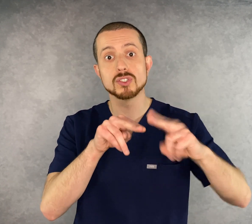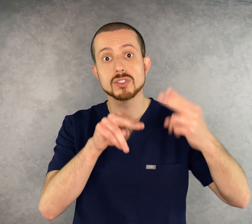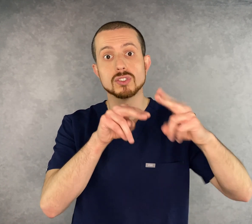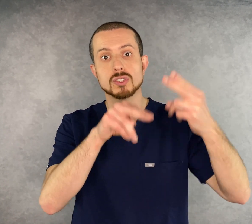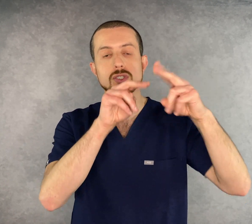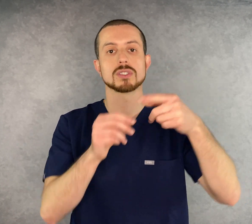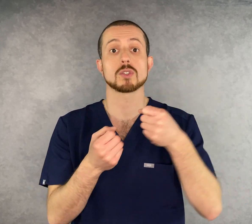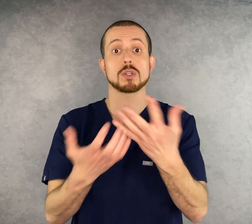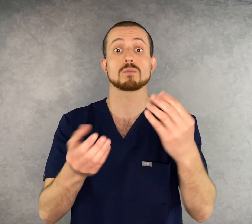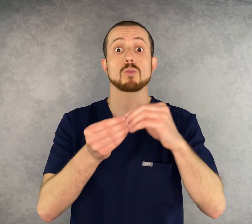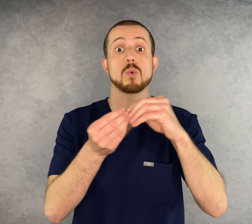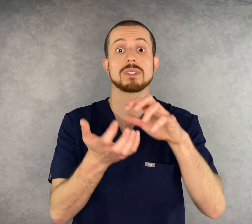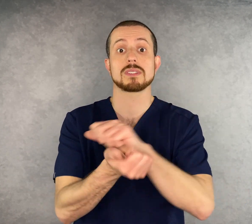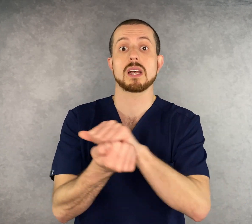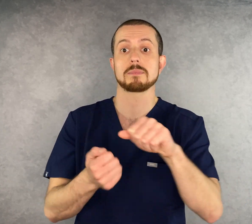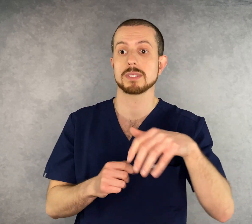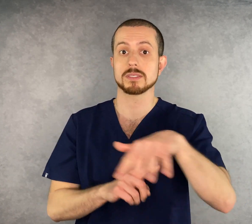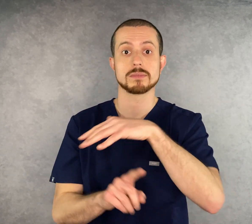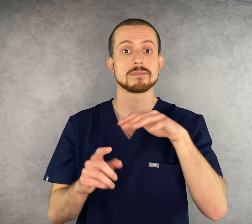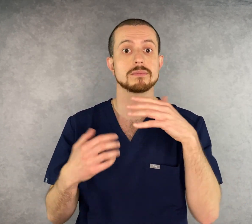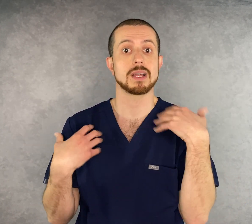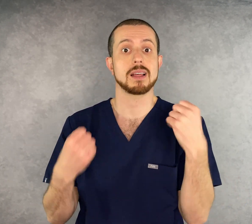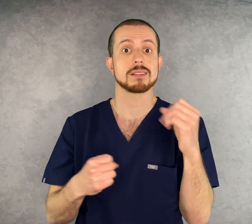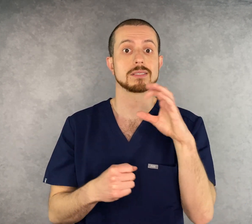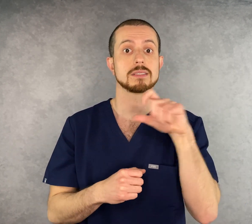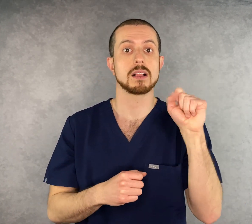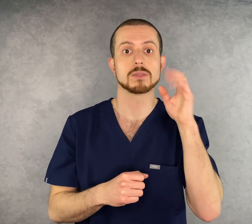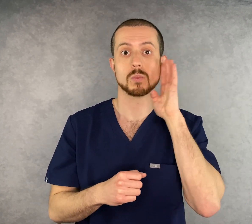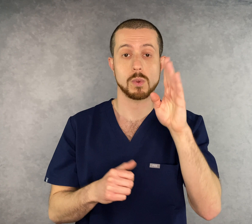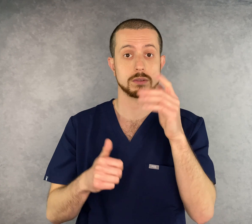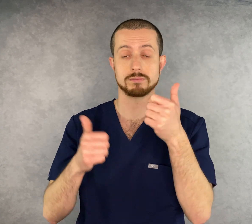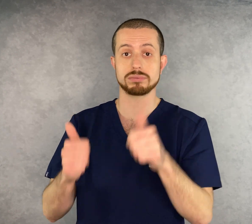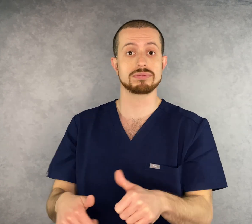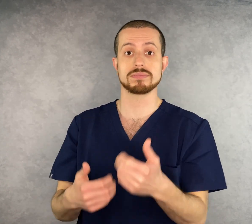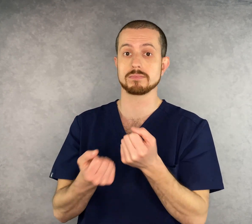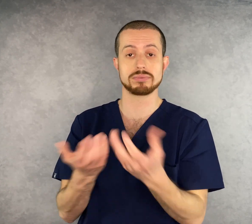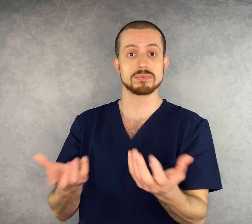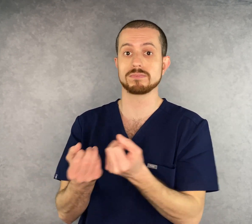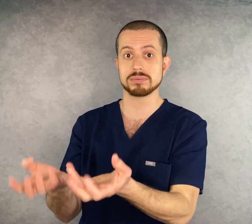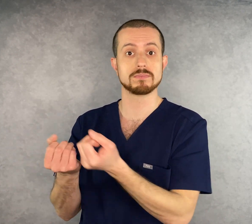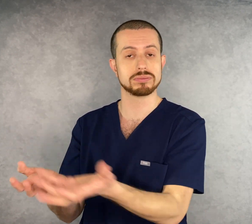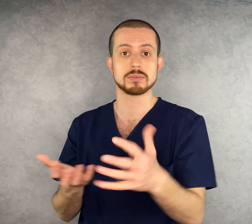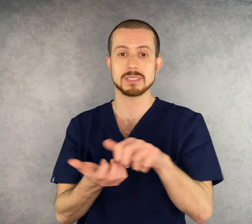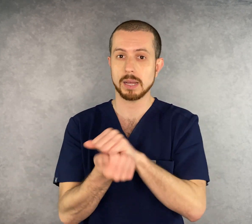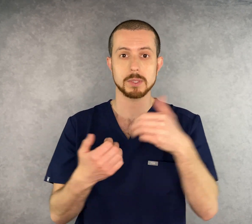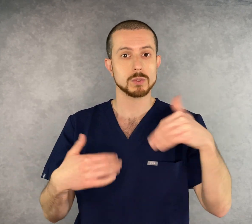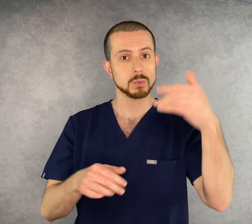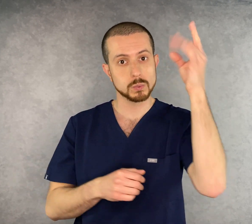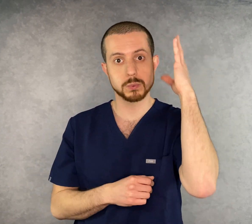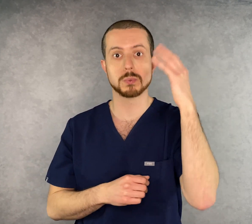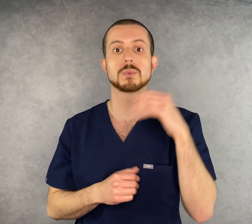It will cause further damage to the surrounding area. Healthy cells will be attacked and die. The damage is extensive.